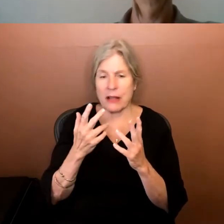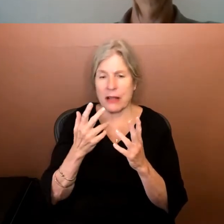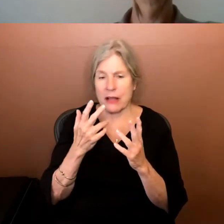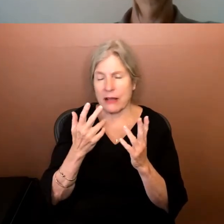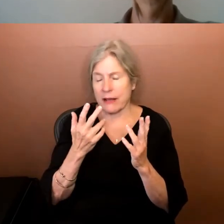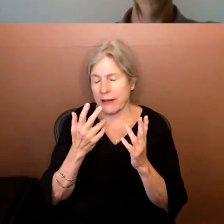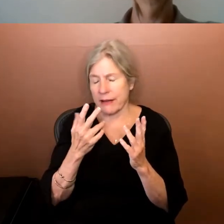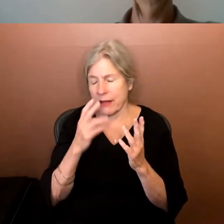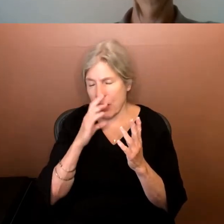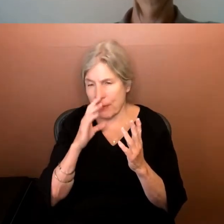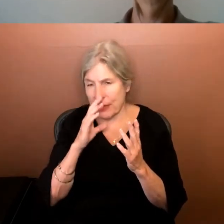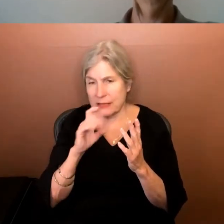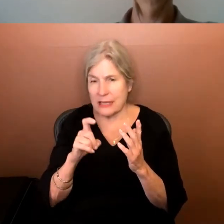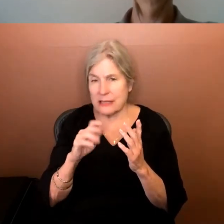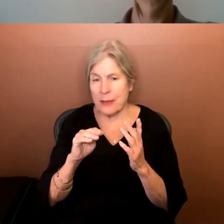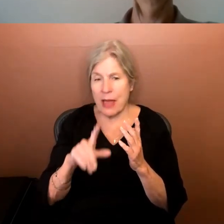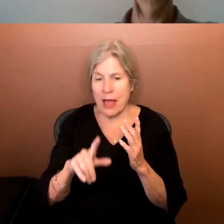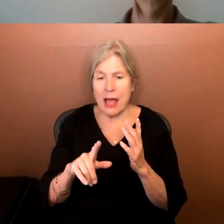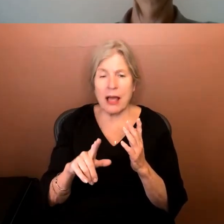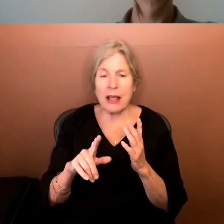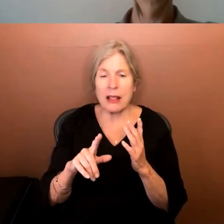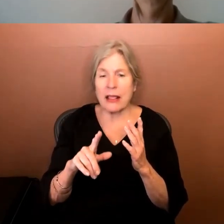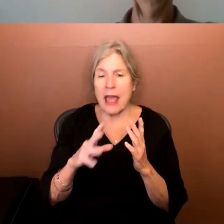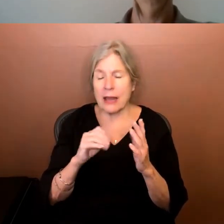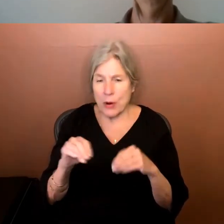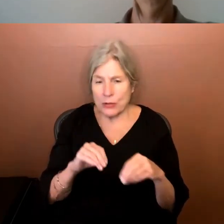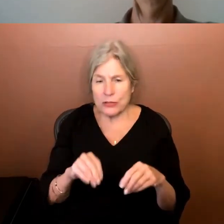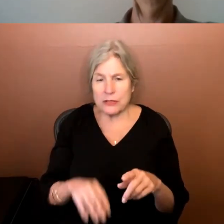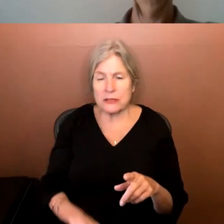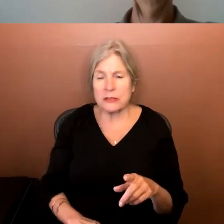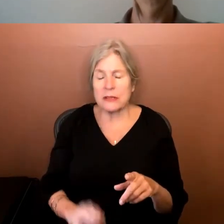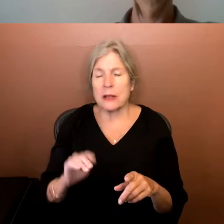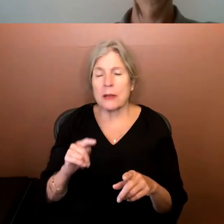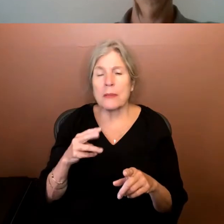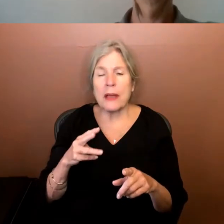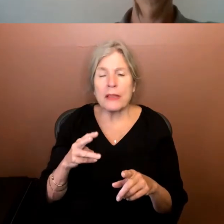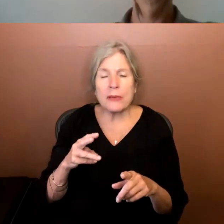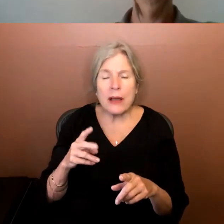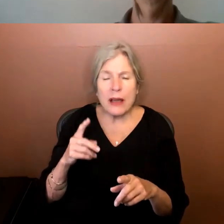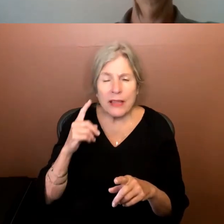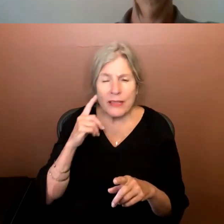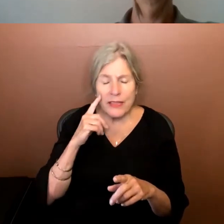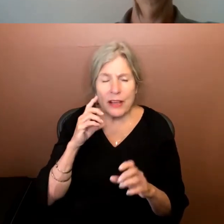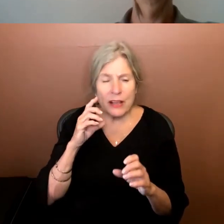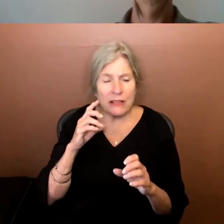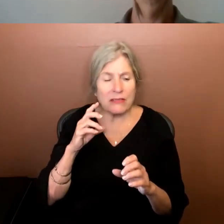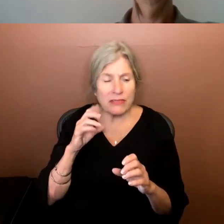and motion? Matthew Shifrin: I think the comics XML could definitely be used